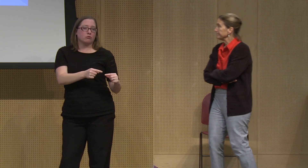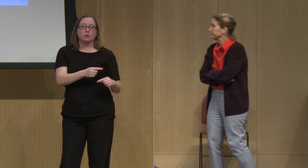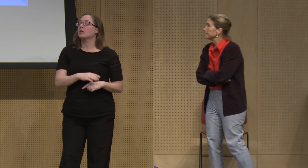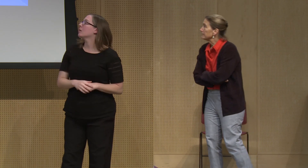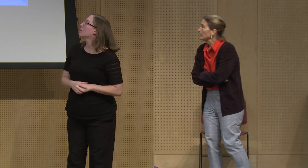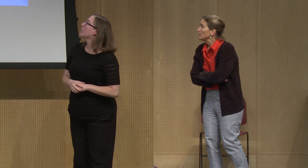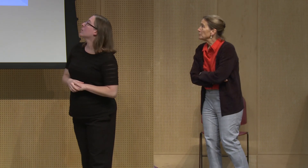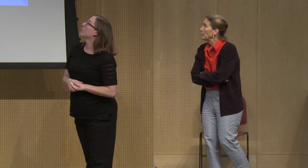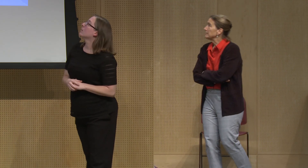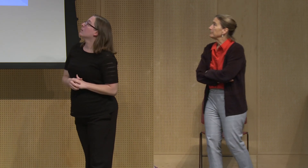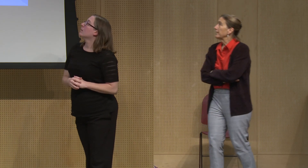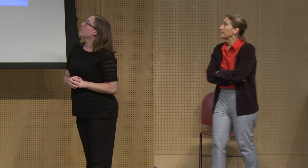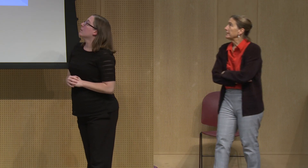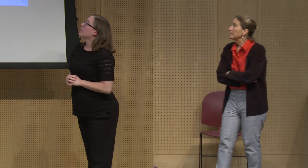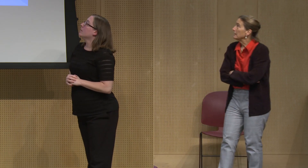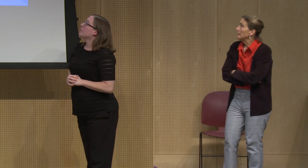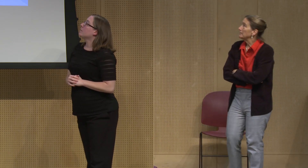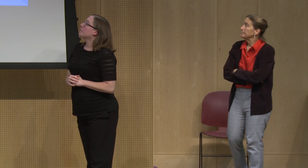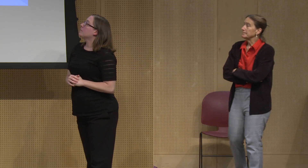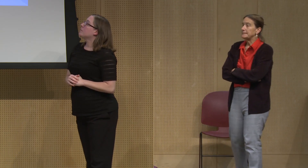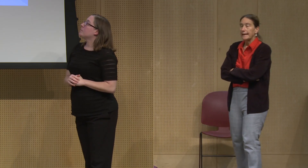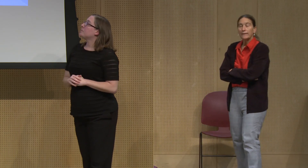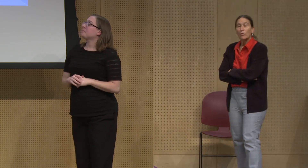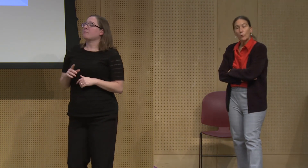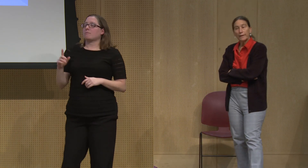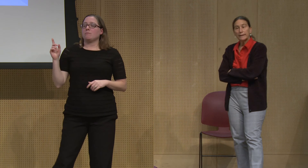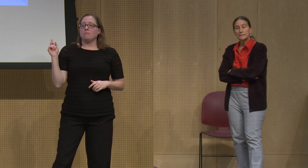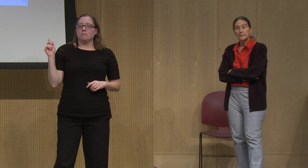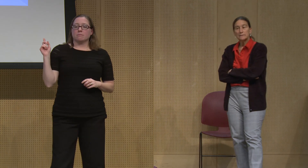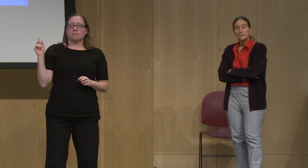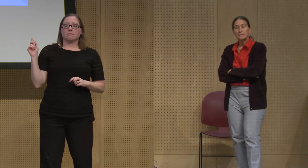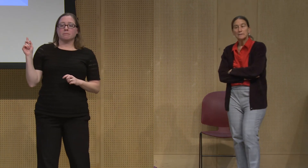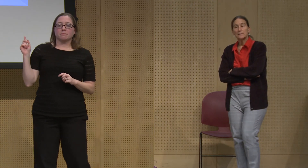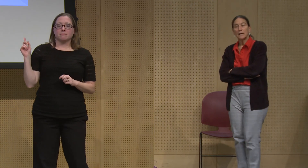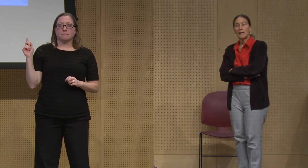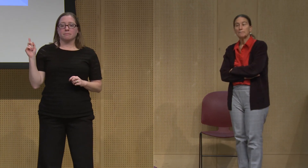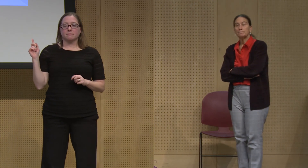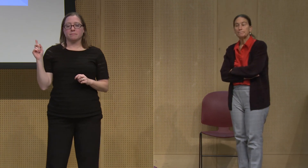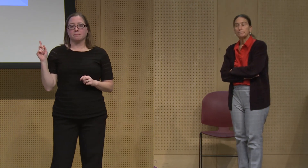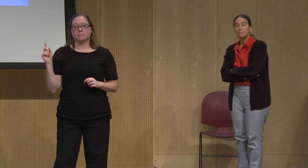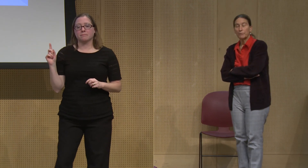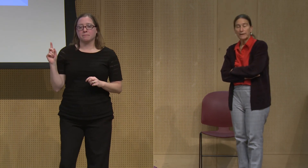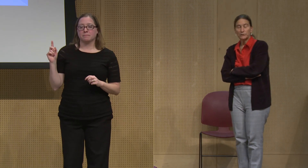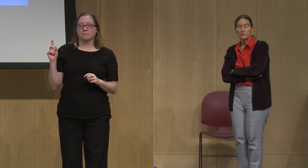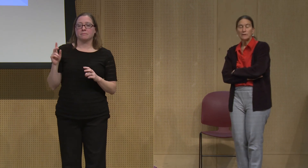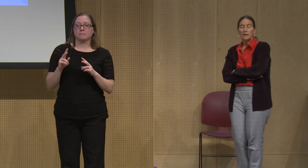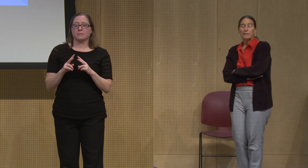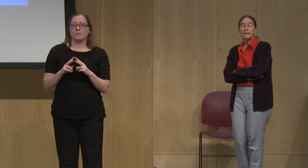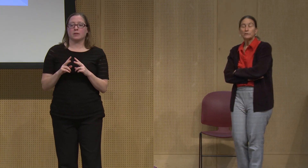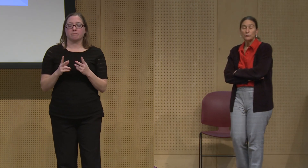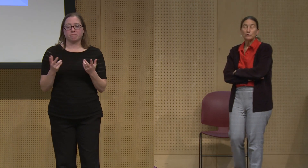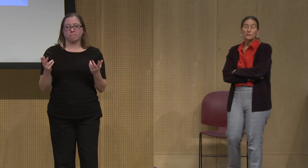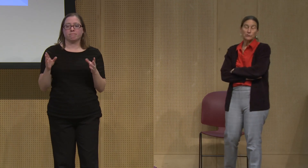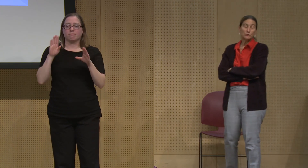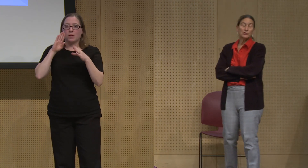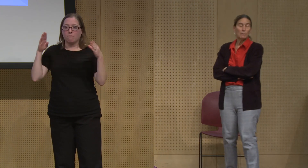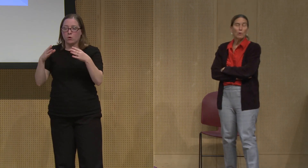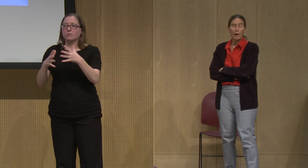SO IT'S A VERY, UM, DATA-ORIENTED, UM, PROFESSION. THEY DO DO SOME QUALITATIVE WORK,